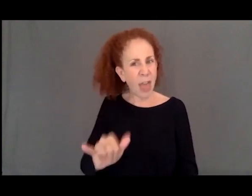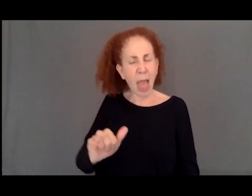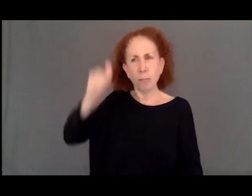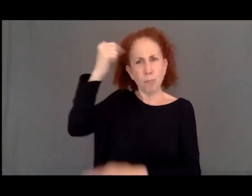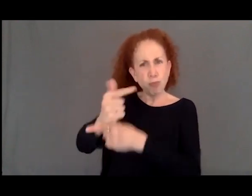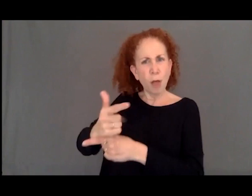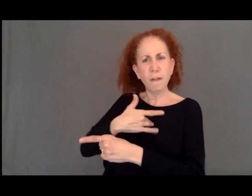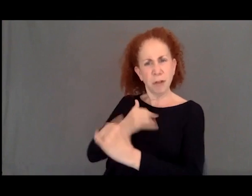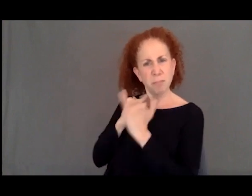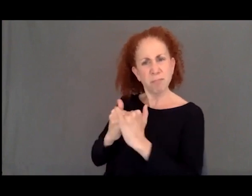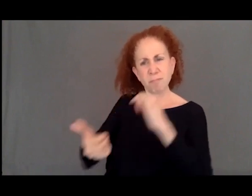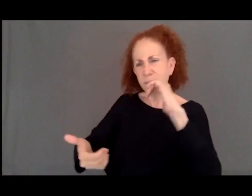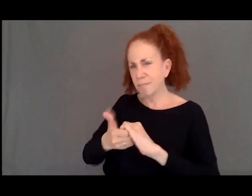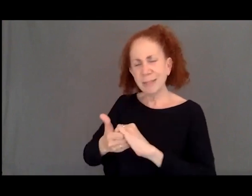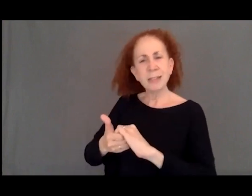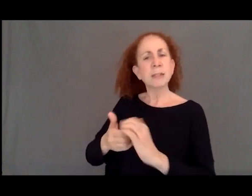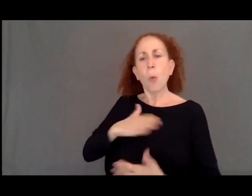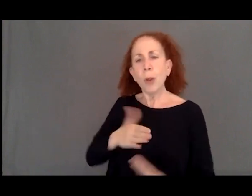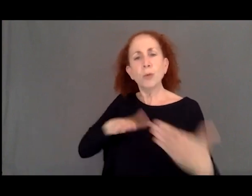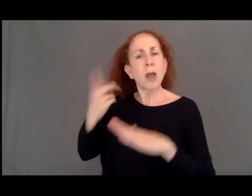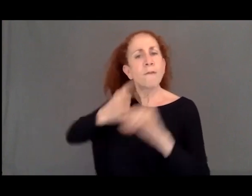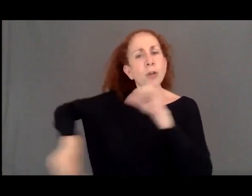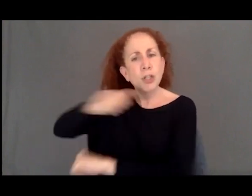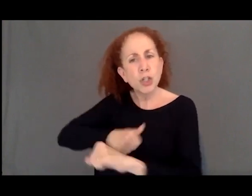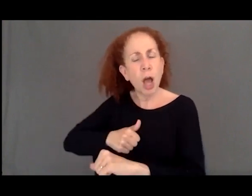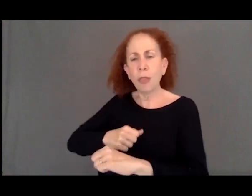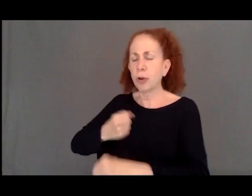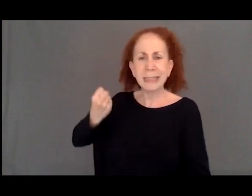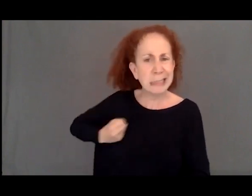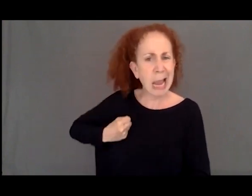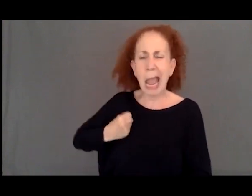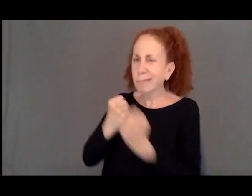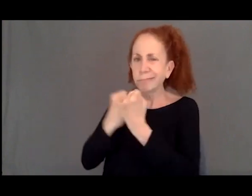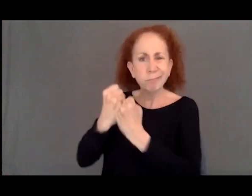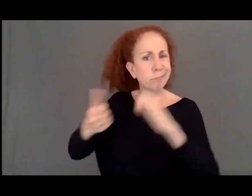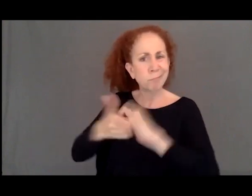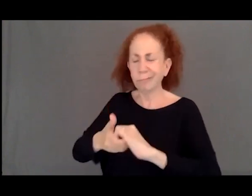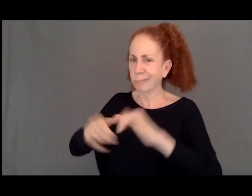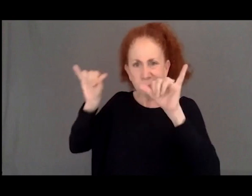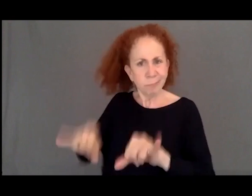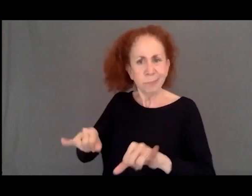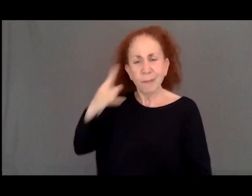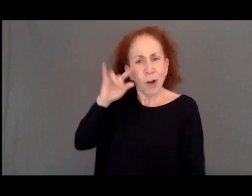brotherhood, willing to die for your fellow friends or gang members or whatever, was super important.